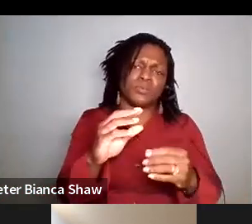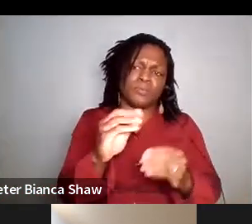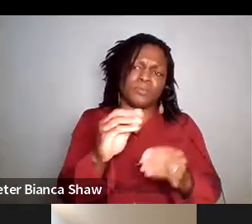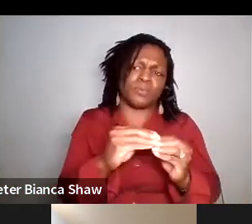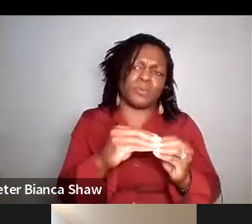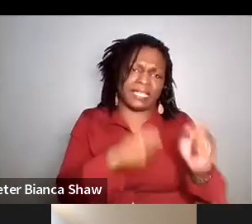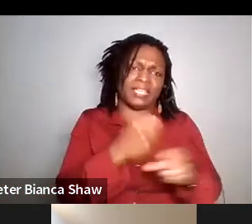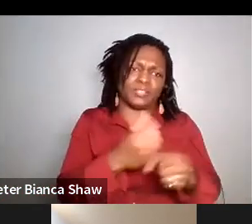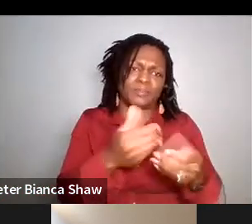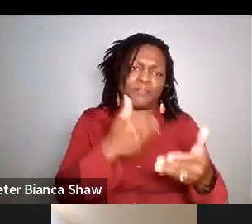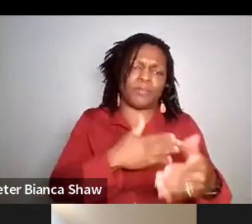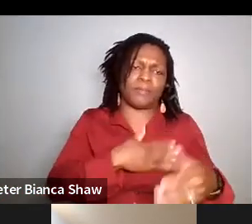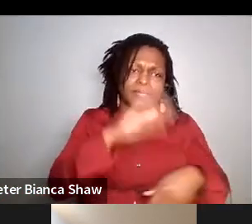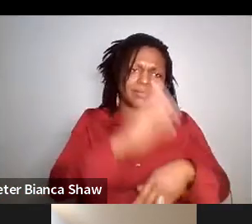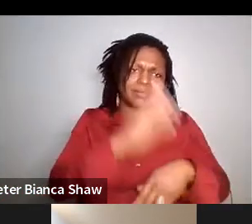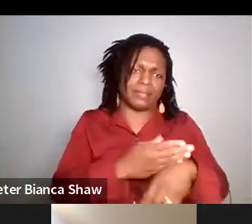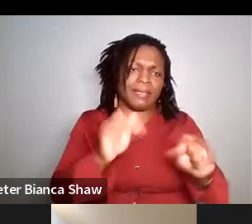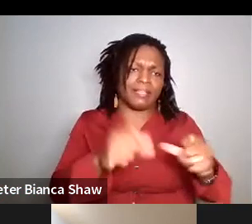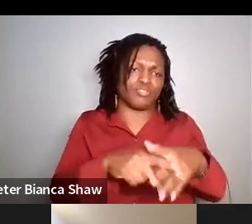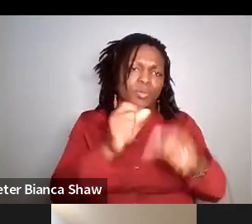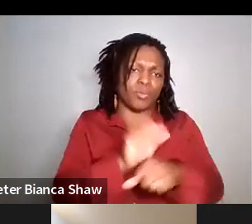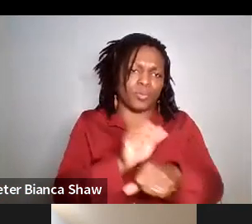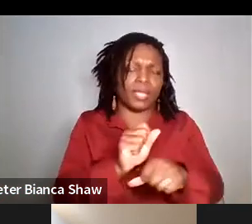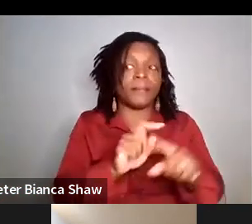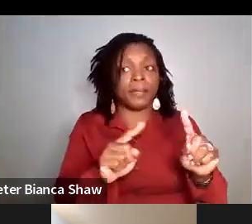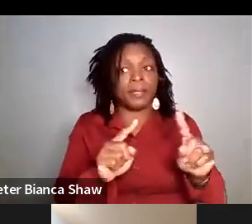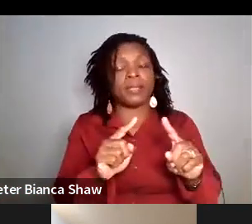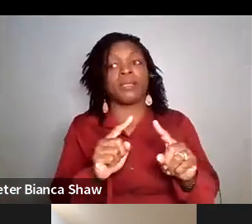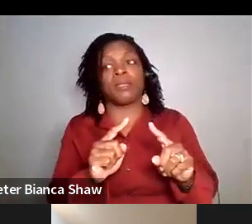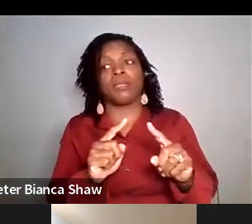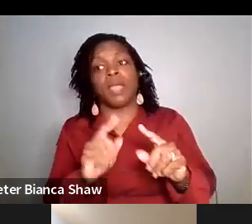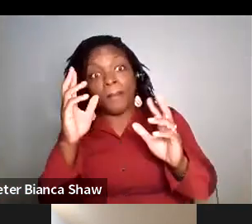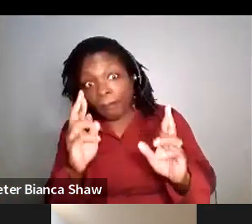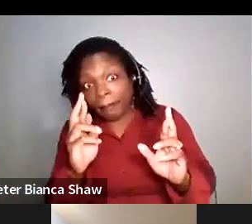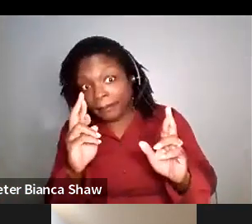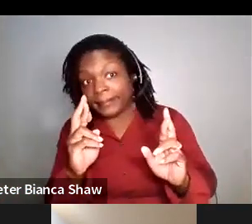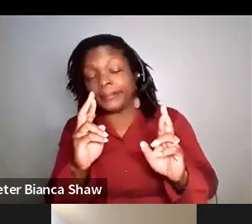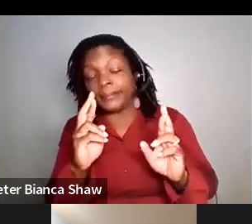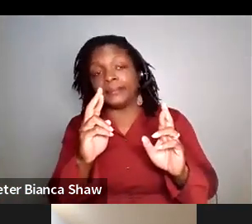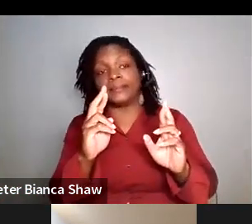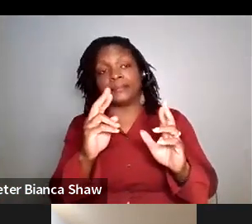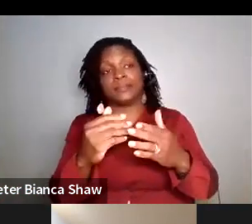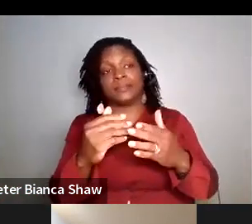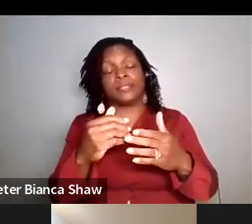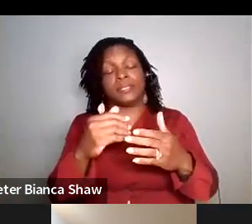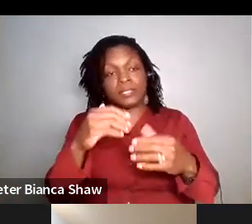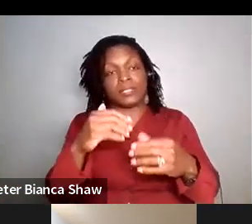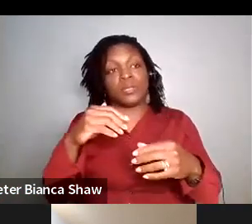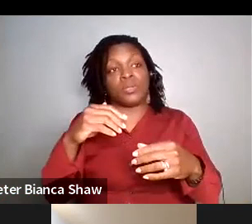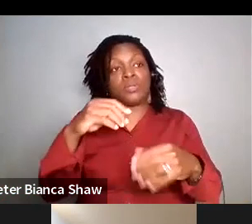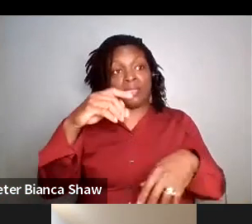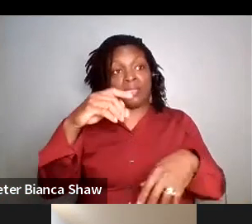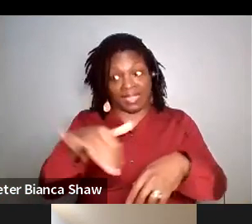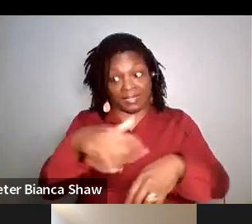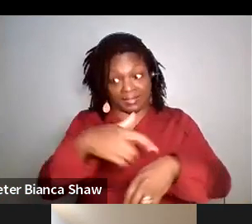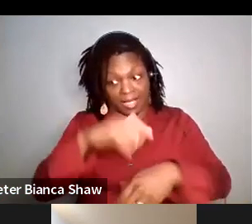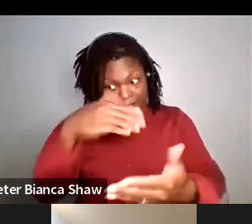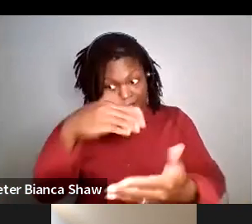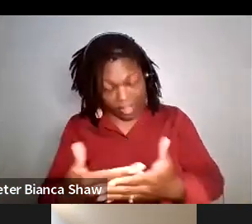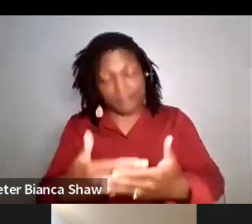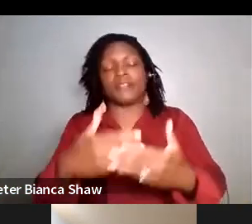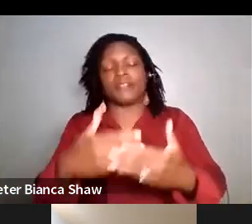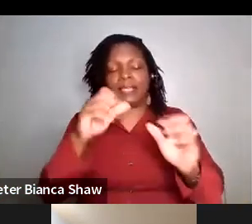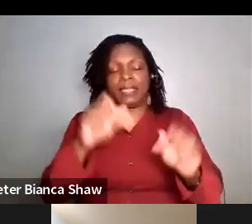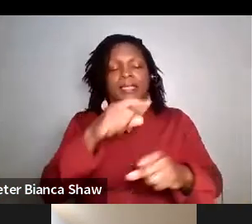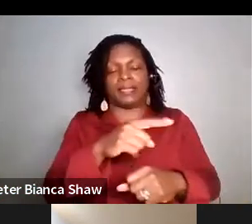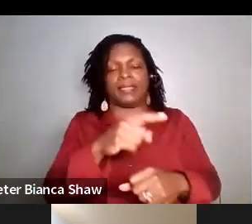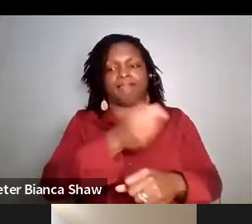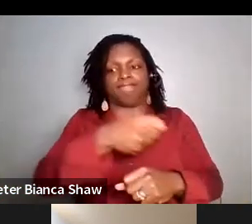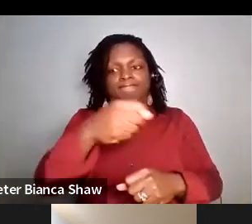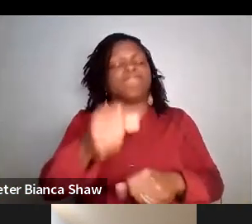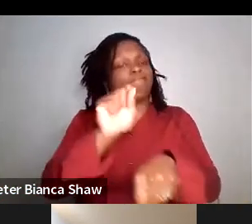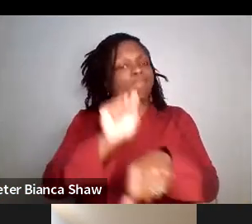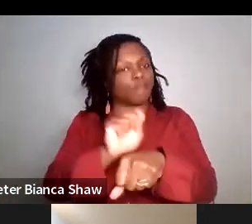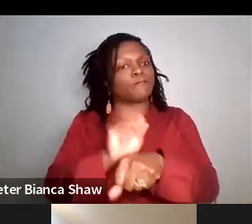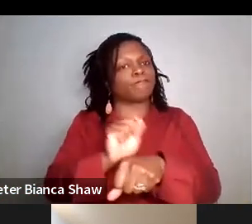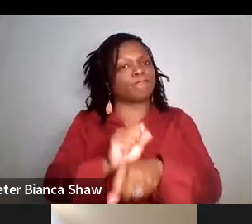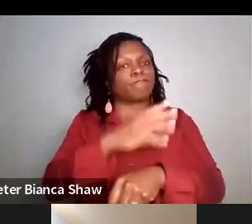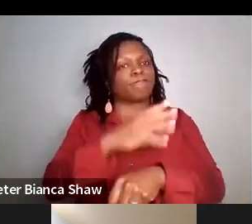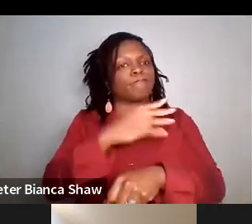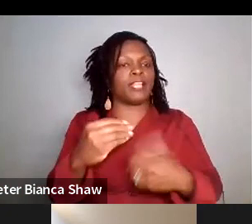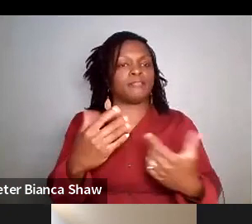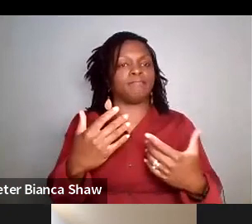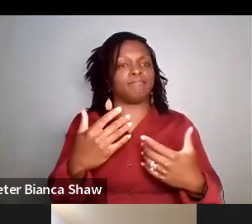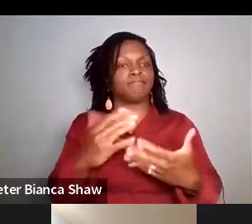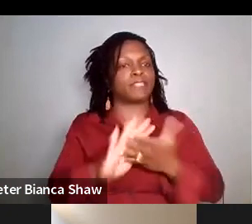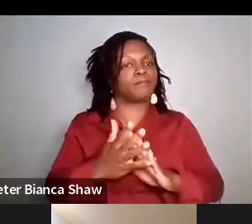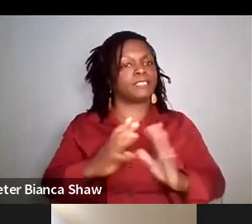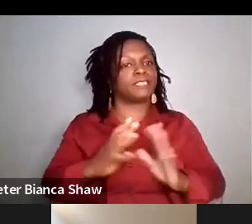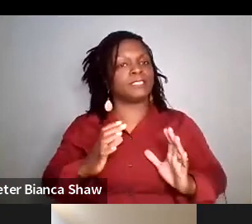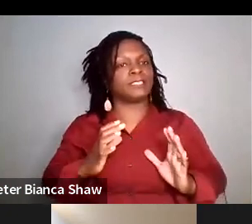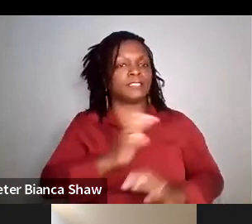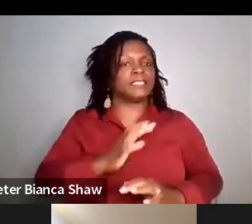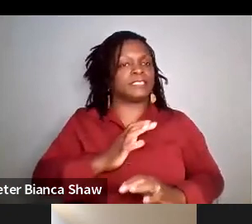But i'm hoping you know really that you know by the time he's that he'll be able to be employable and a productive citizen when you becomes an adult.